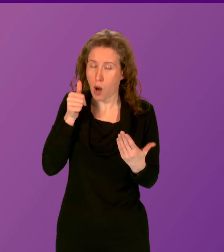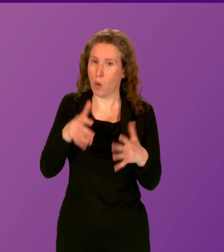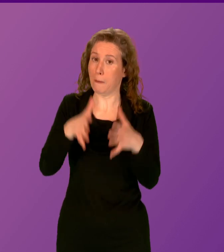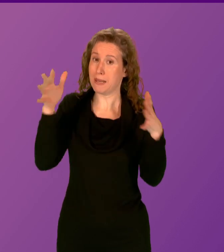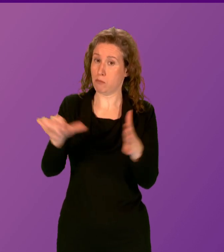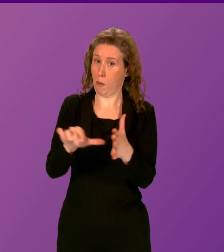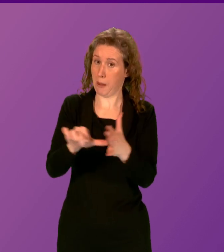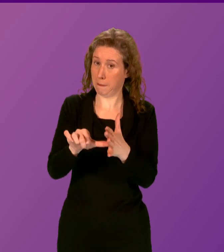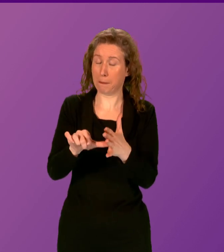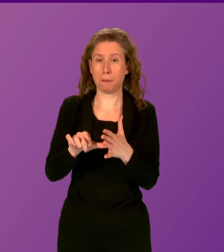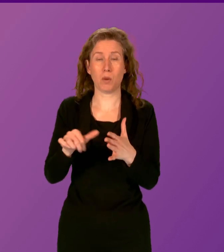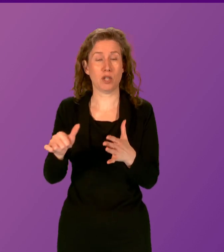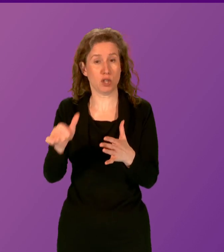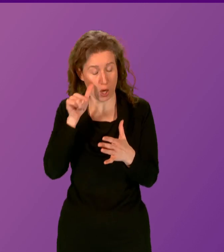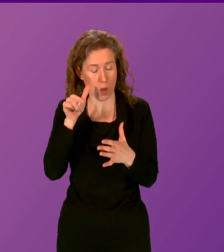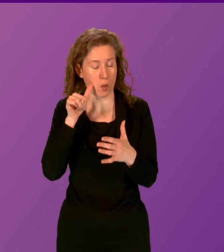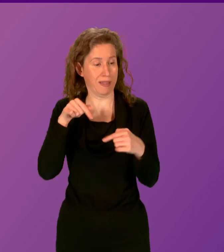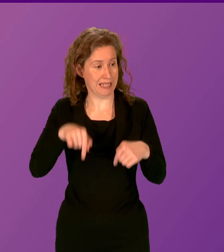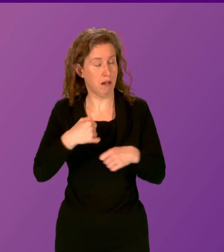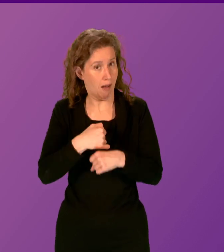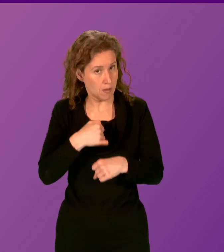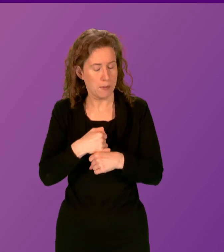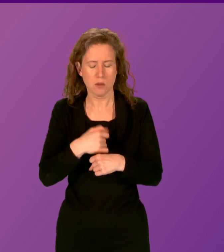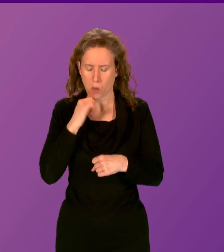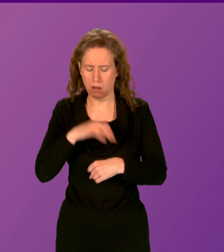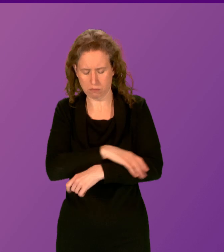and we rededicate ourselves to taking further action where we can, to investing where we